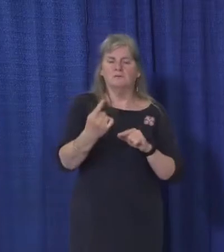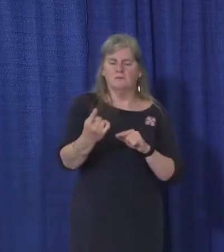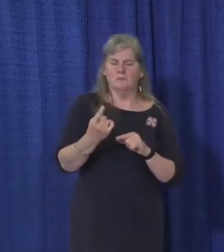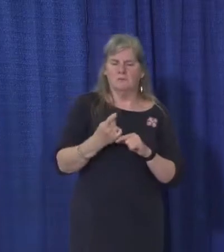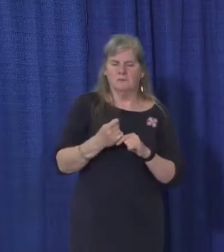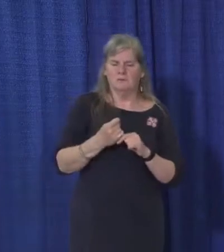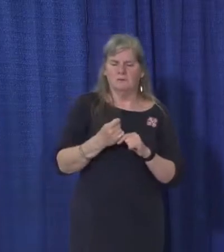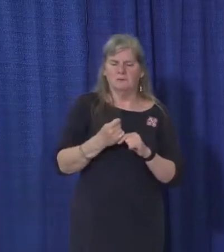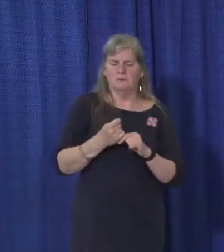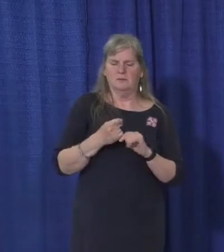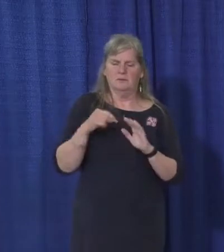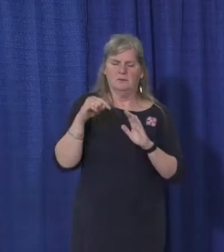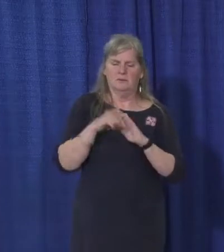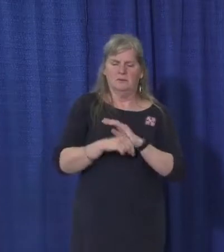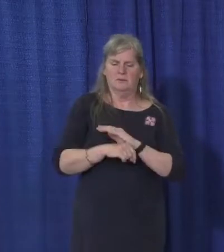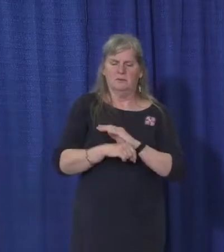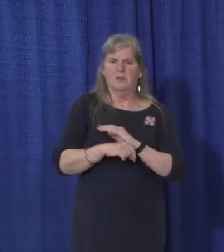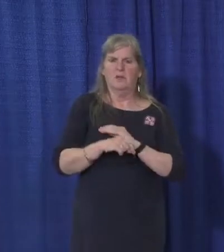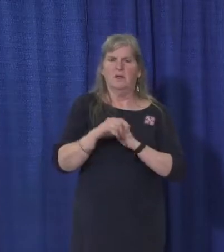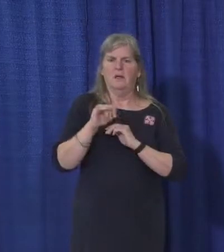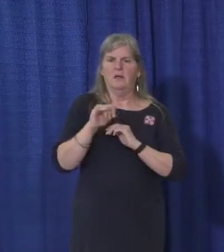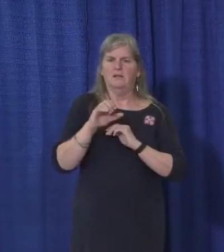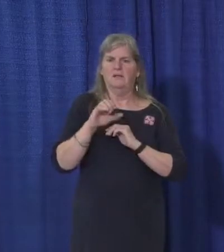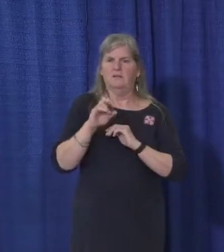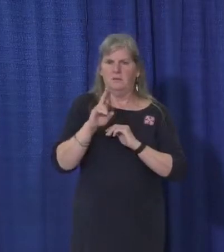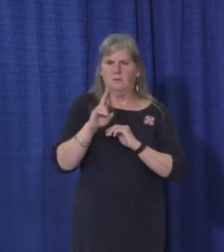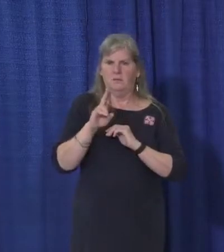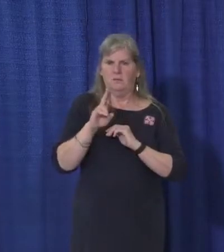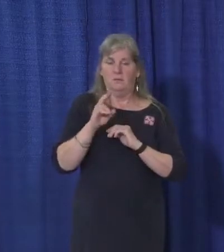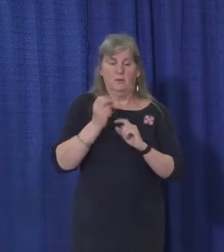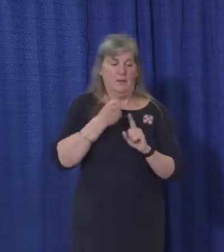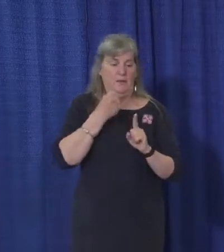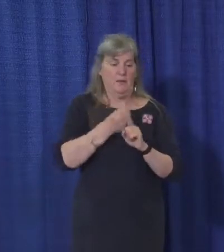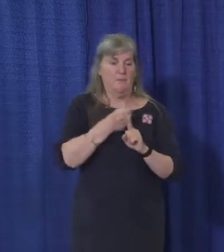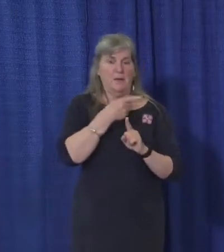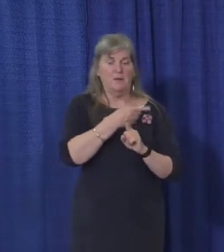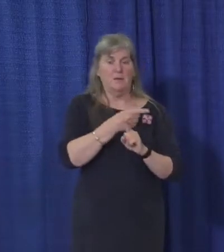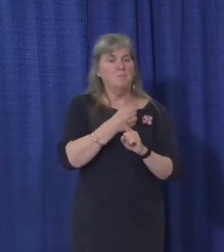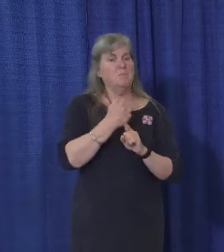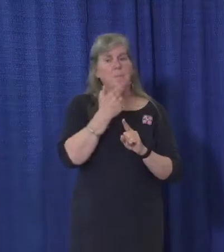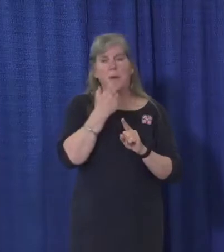the impact on the acute-care facilities has been relatively